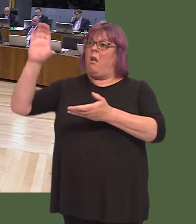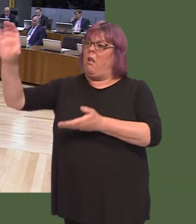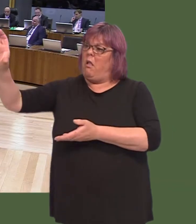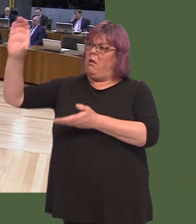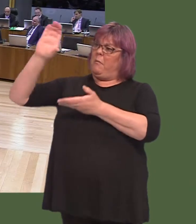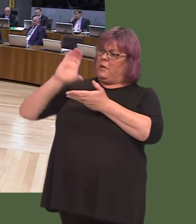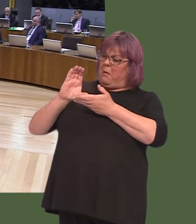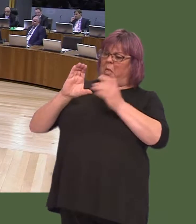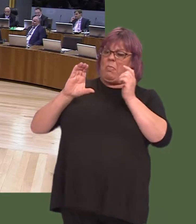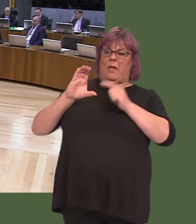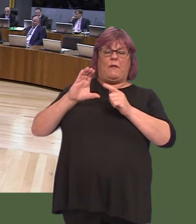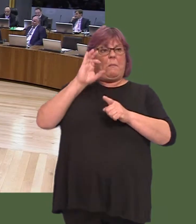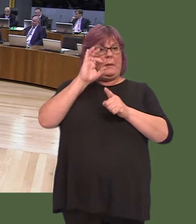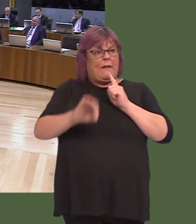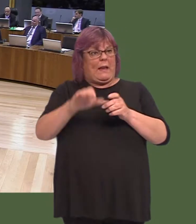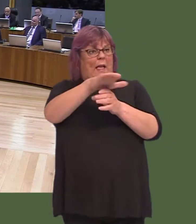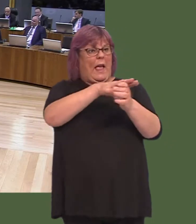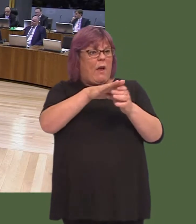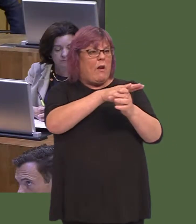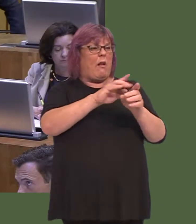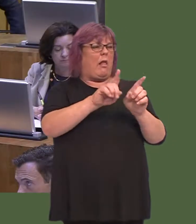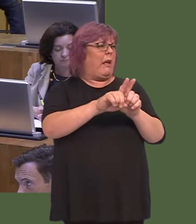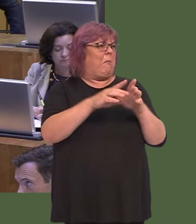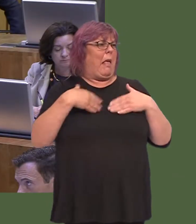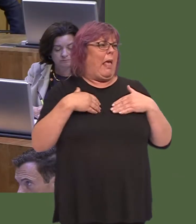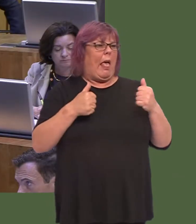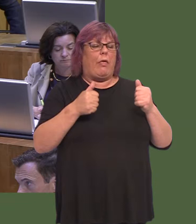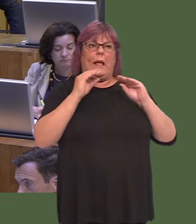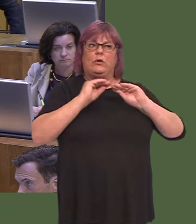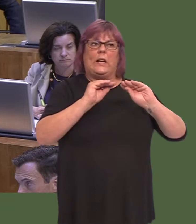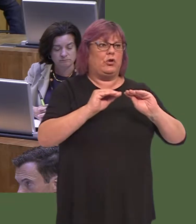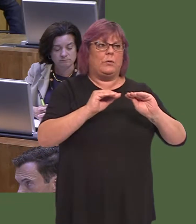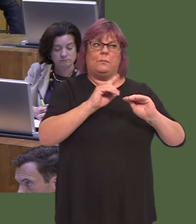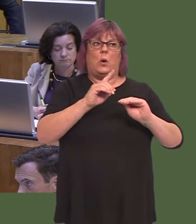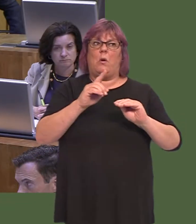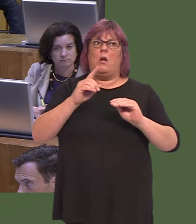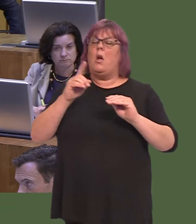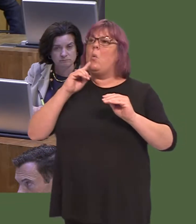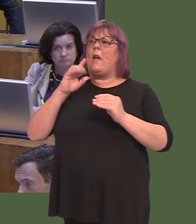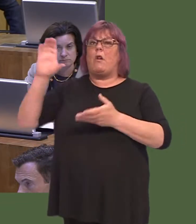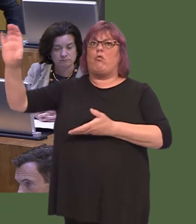pay for a particular area, such as health or education? What happens is, of course, as he knows, is that it's delivered via the block grant.